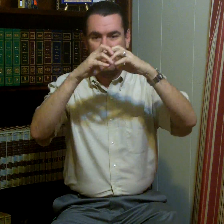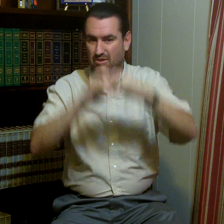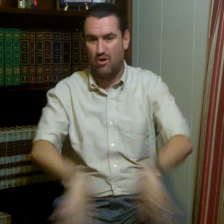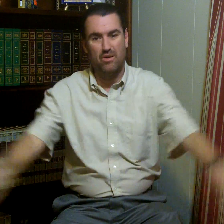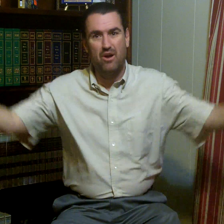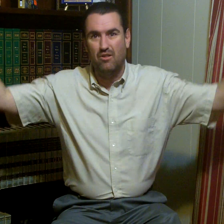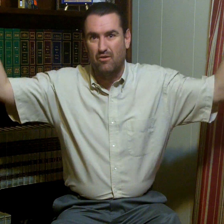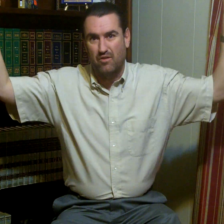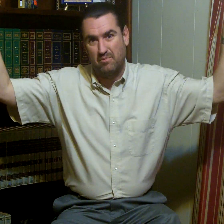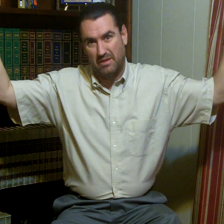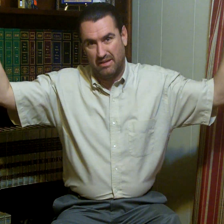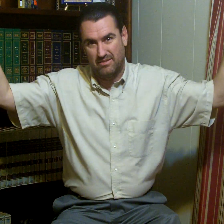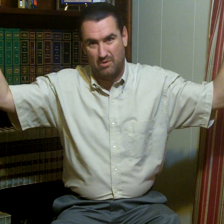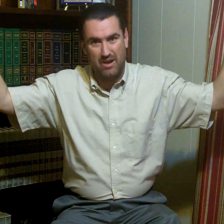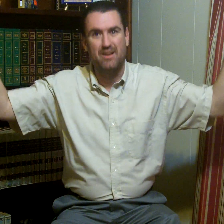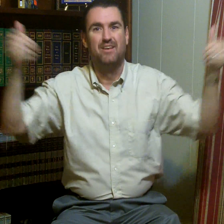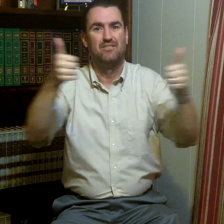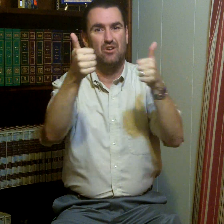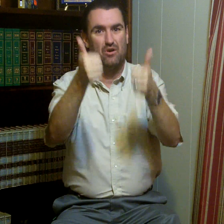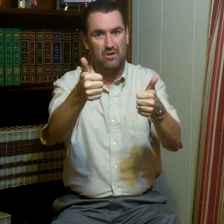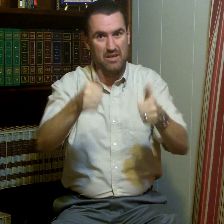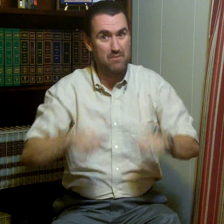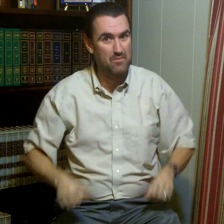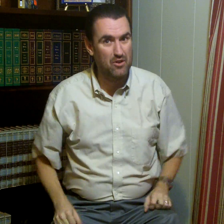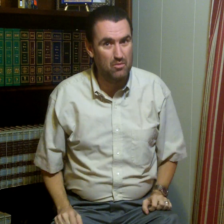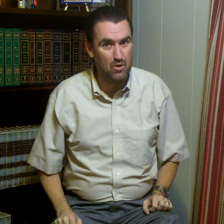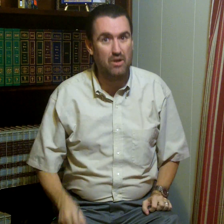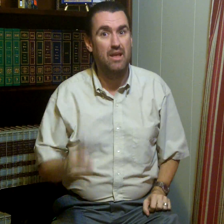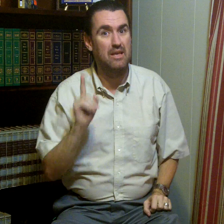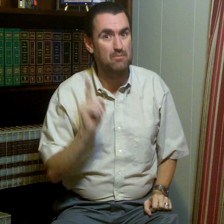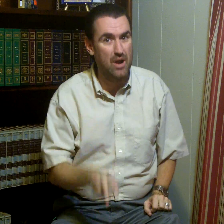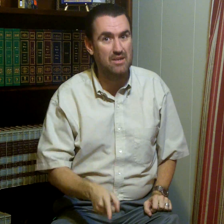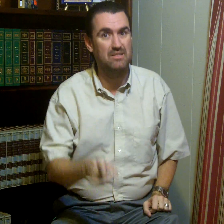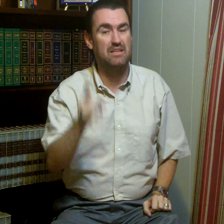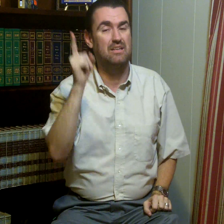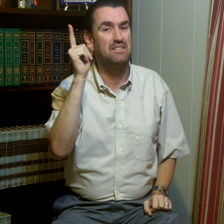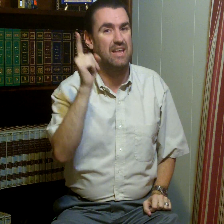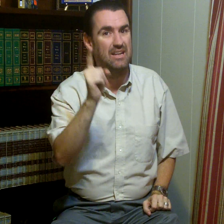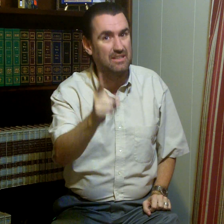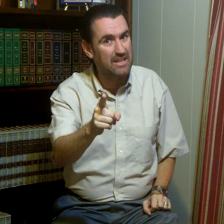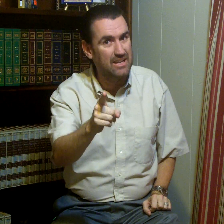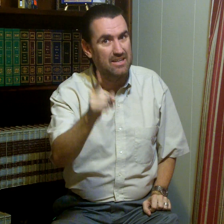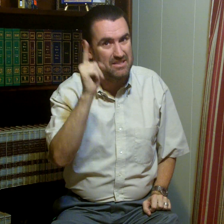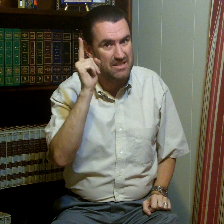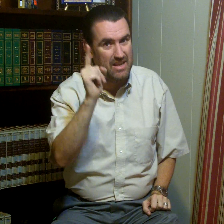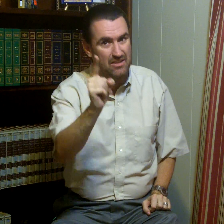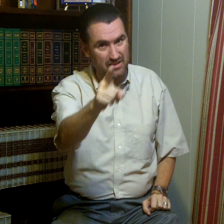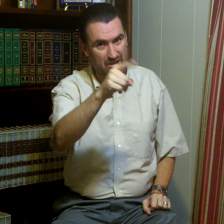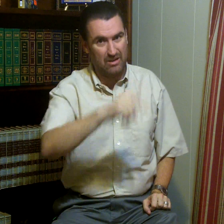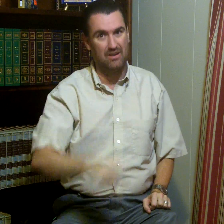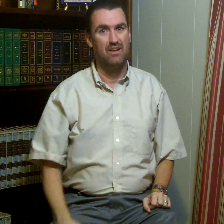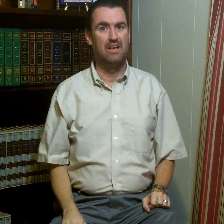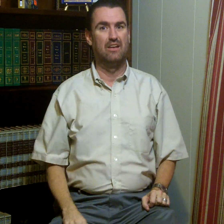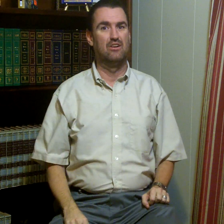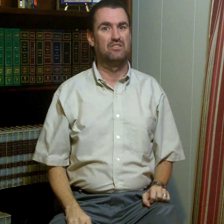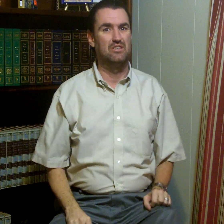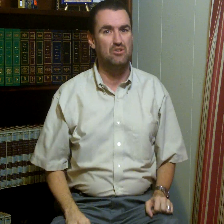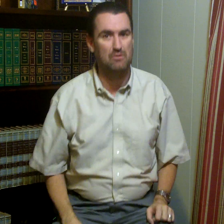it's going all over the place right so keep up the good work keep practicing stay clean and stay clear and I'll see you soon.